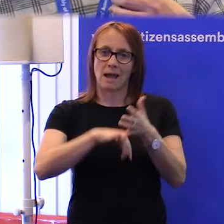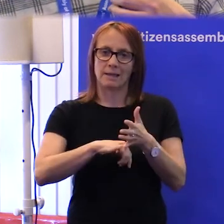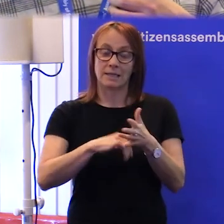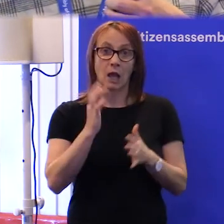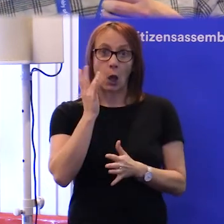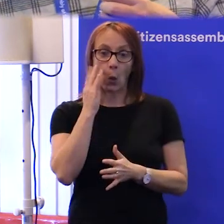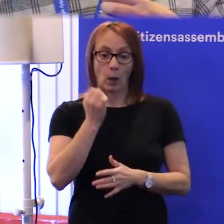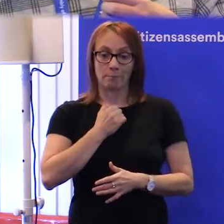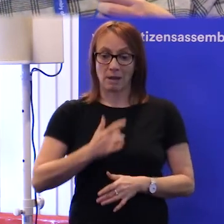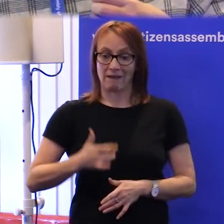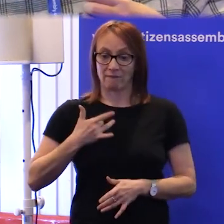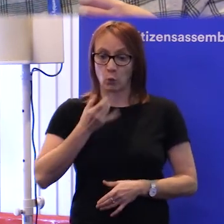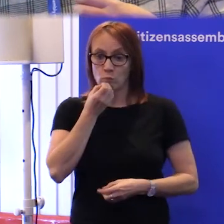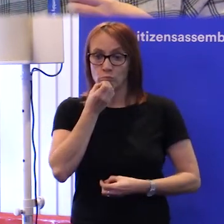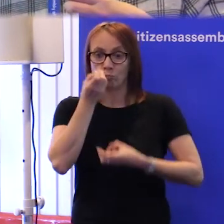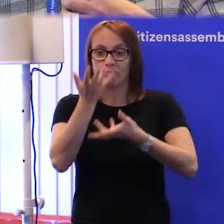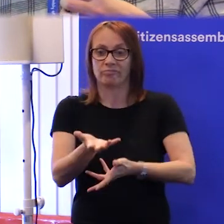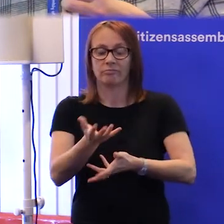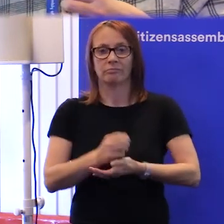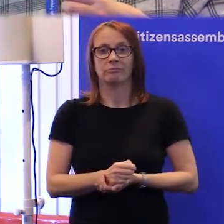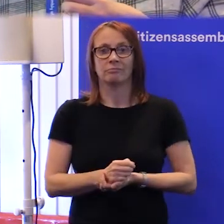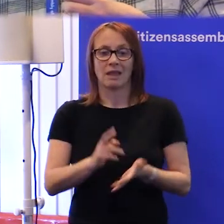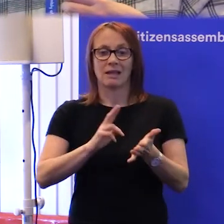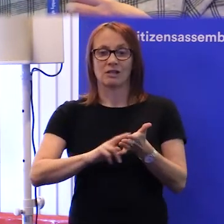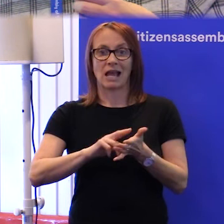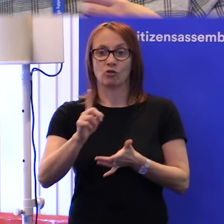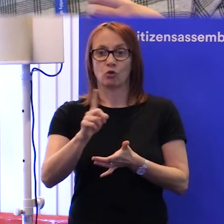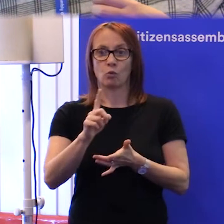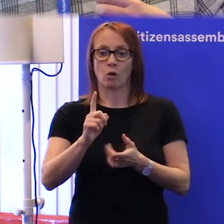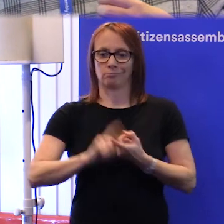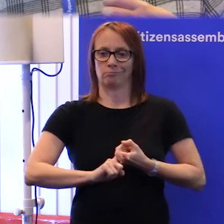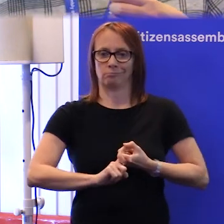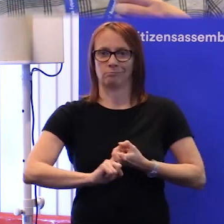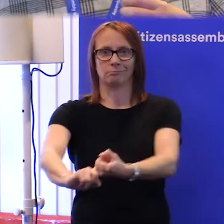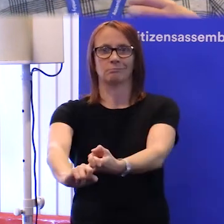out there it can be a really natural thing to keep sticking to it once you've